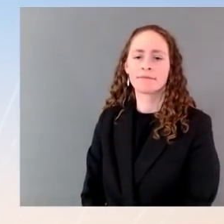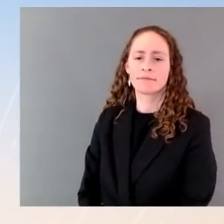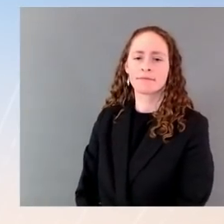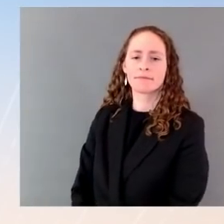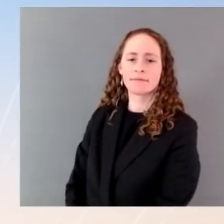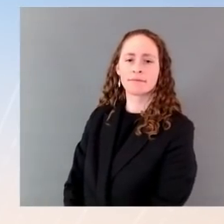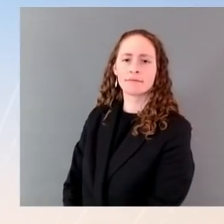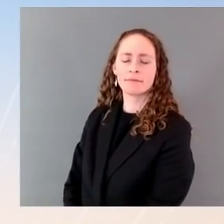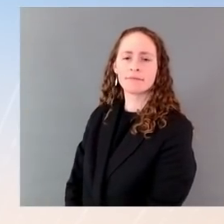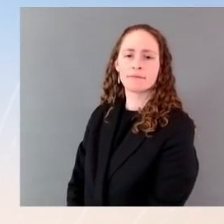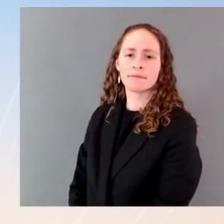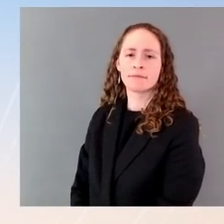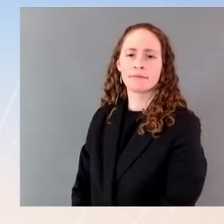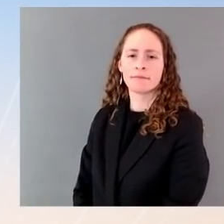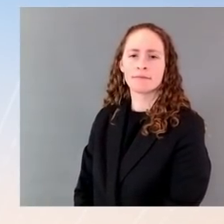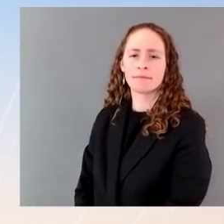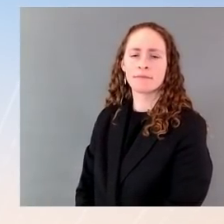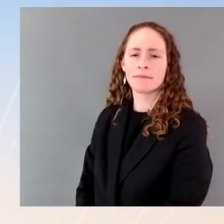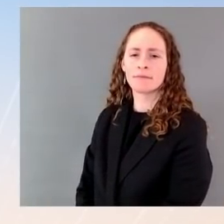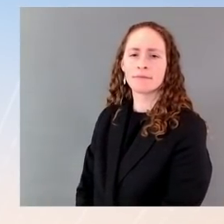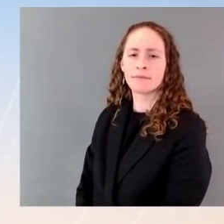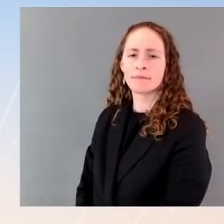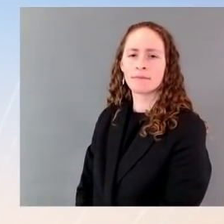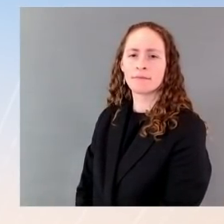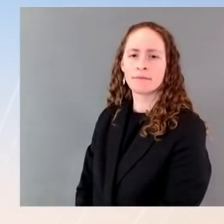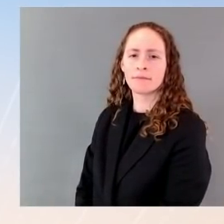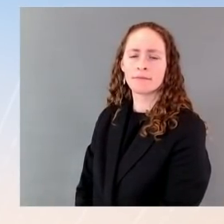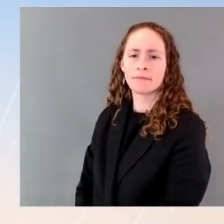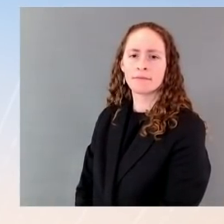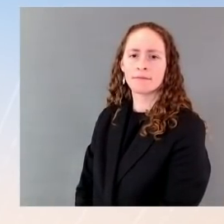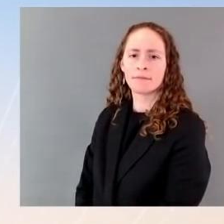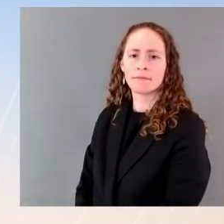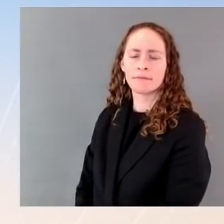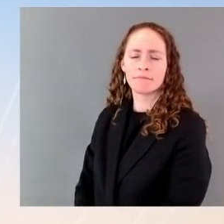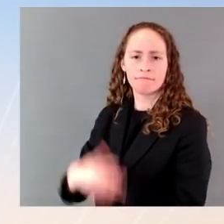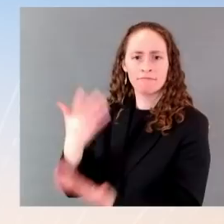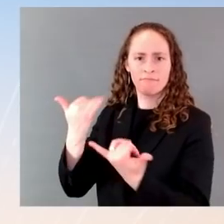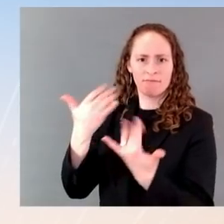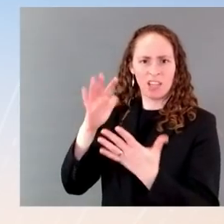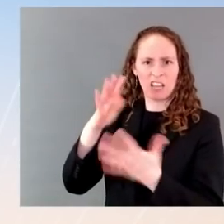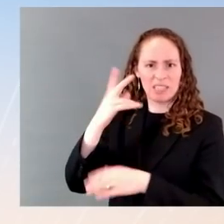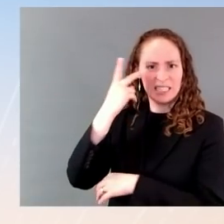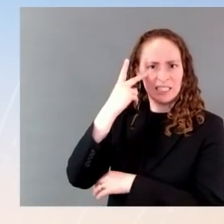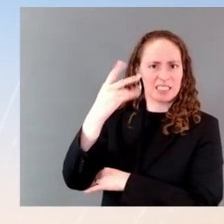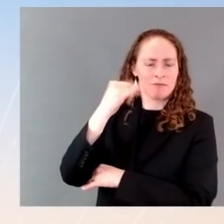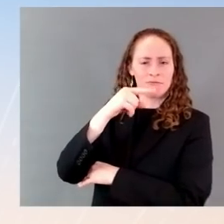Isn't there already a military escalation underway? Why wait to take action? Mr. Sullivan: So, our view on this